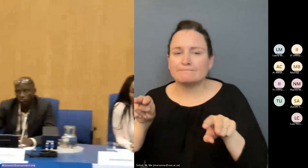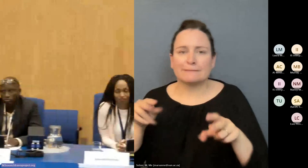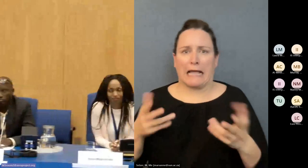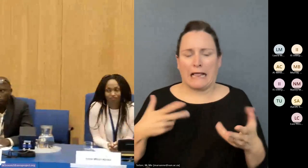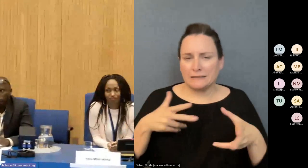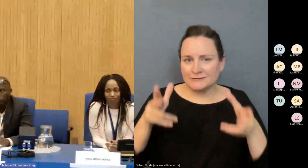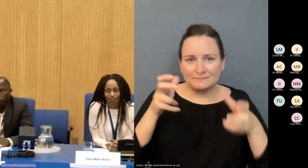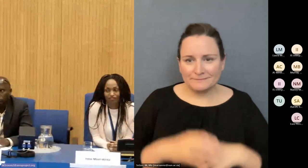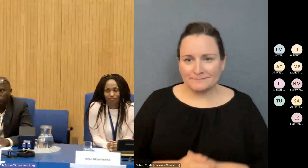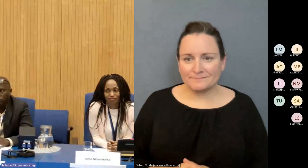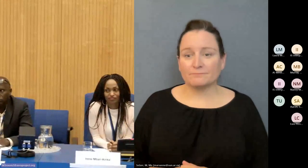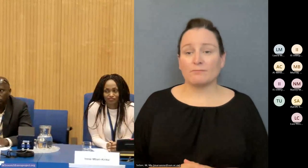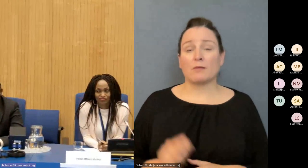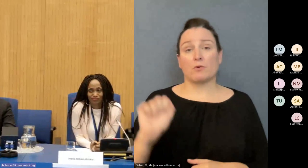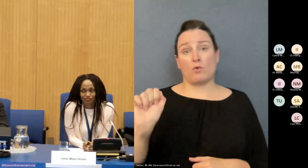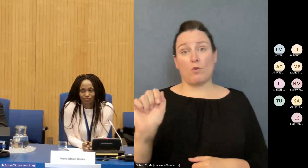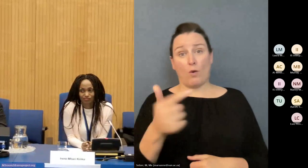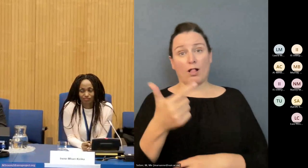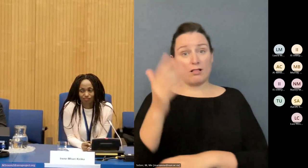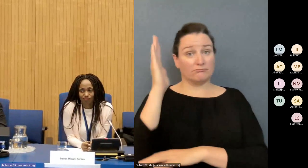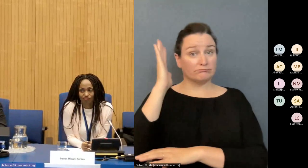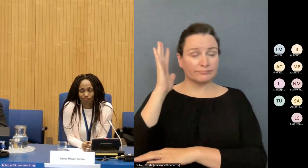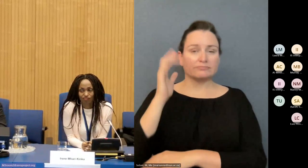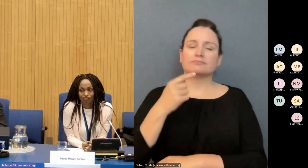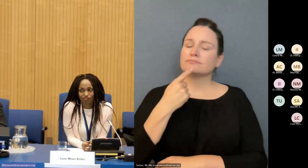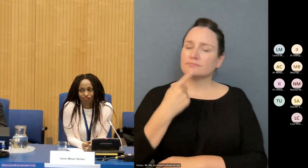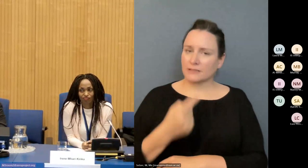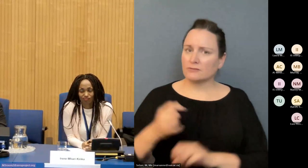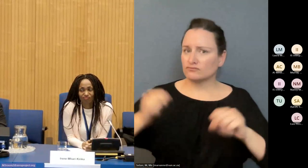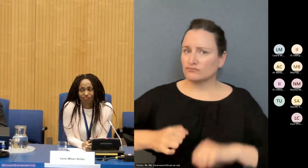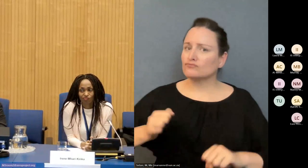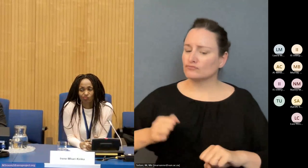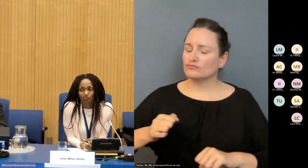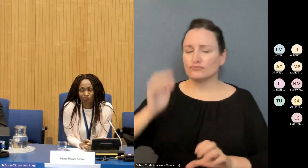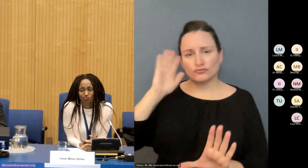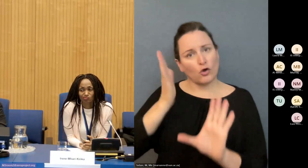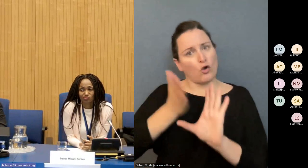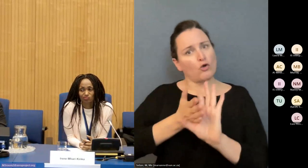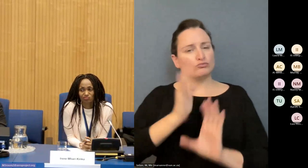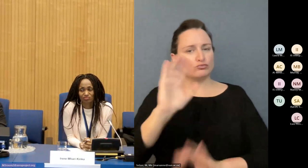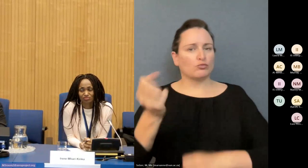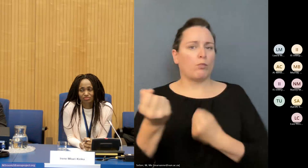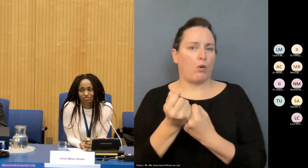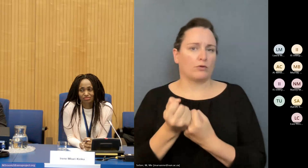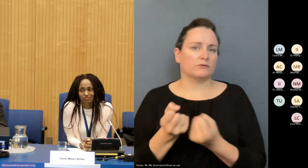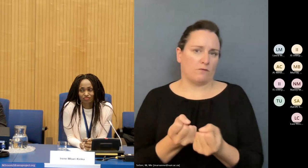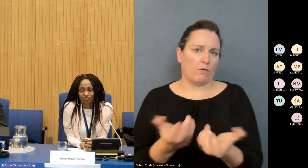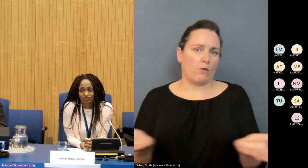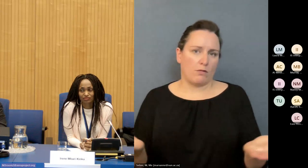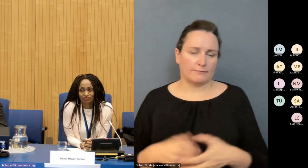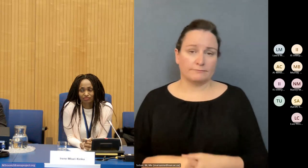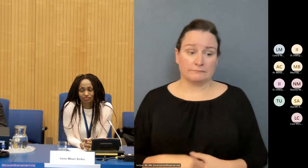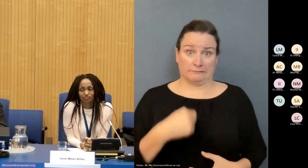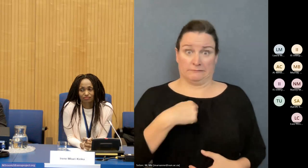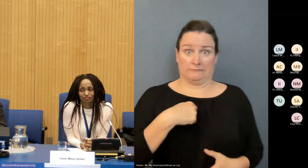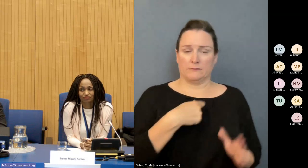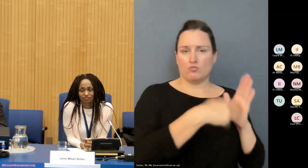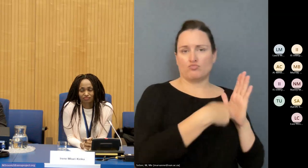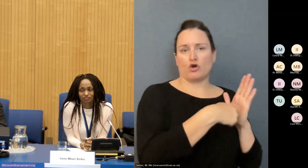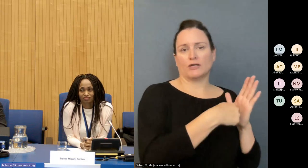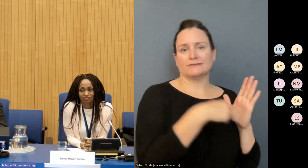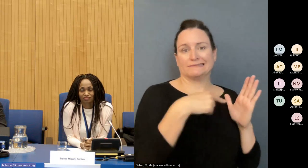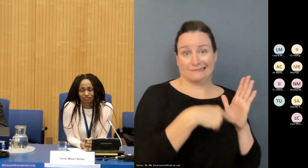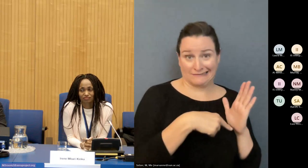interventions, we recently launched a project providing a psychosocial support for Students